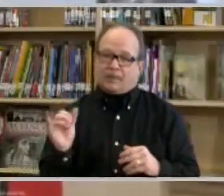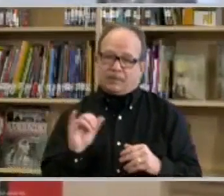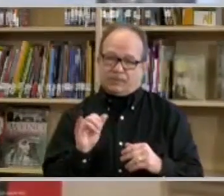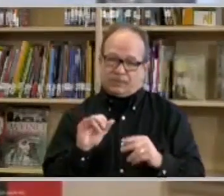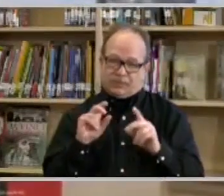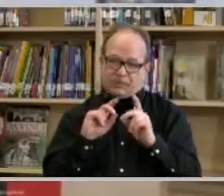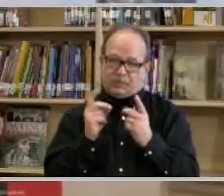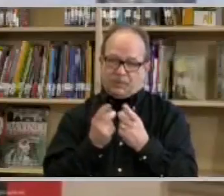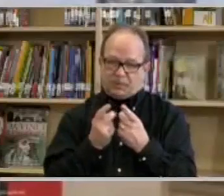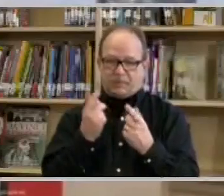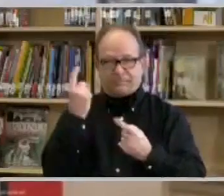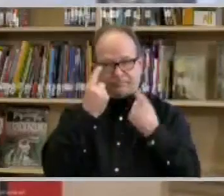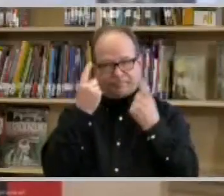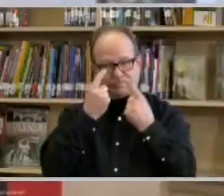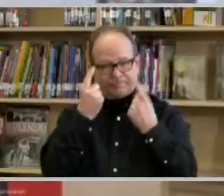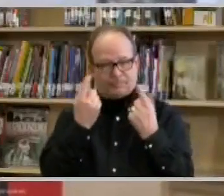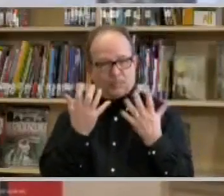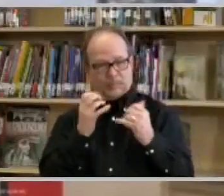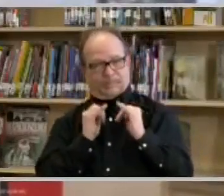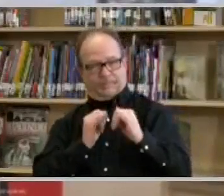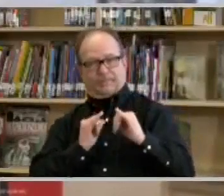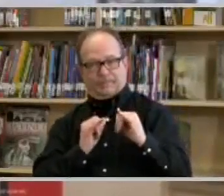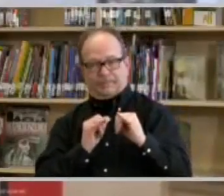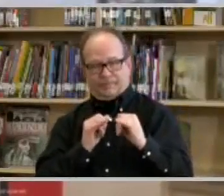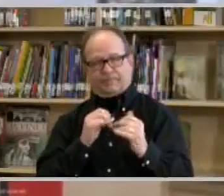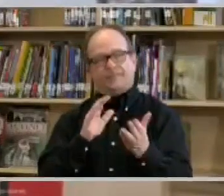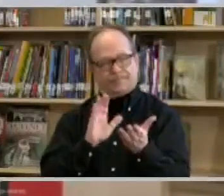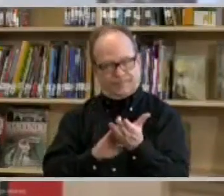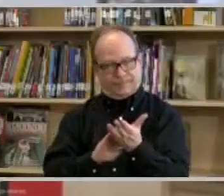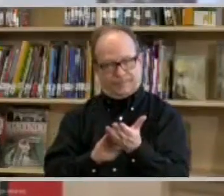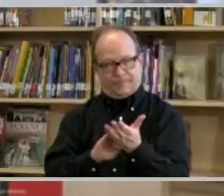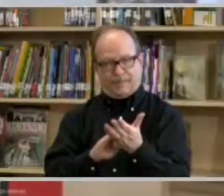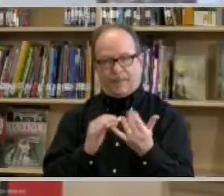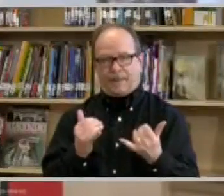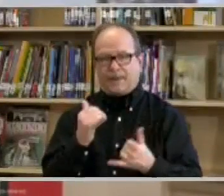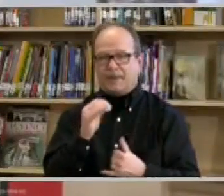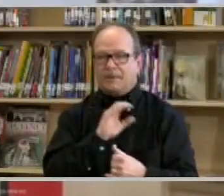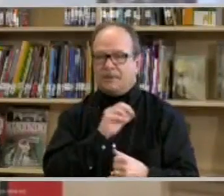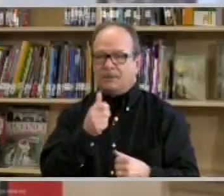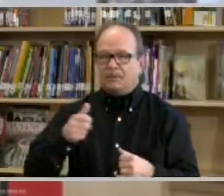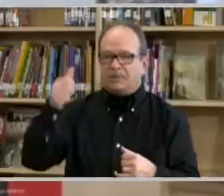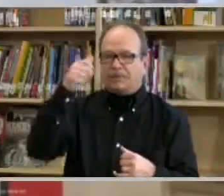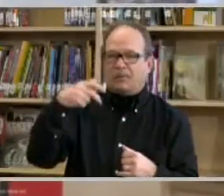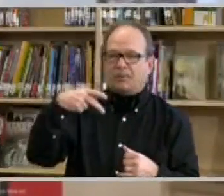OF DEPARTMENT WHERE PEOPLE ARE ATTRACTED TO WHEN THEY WANT TO BE AS WELL.